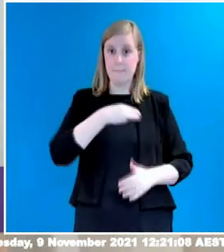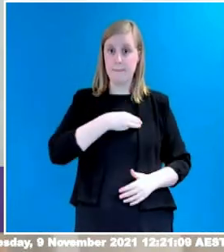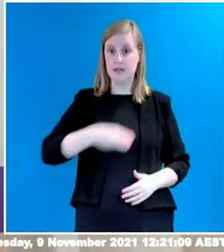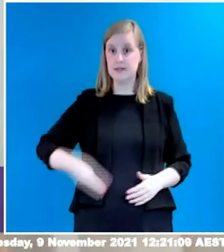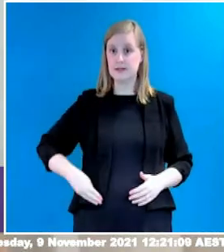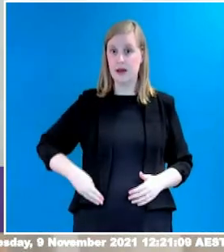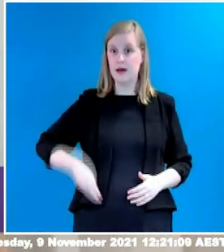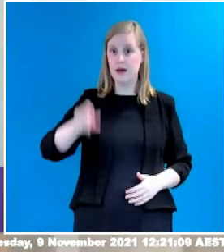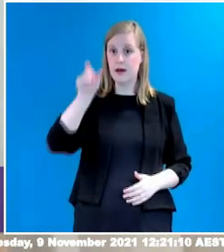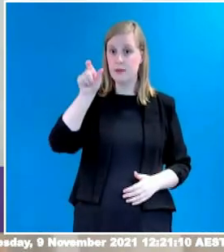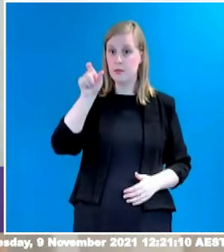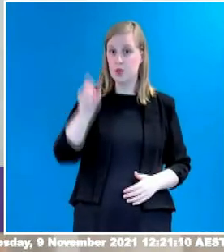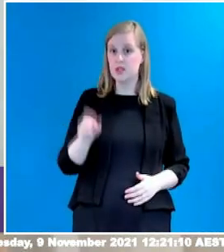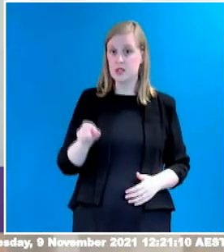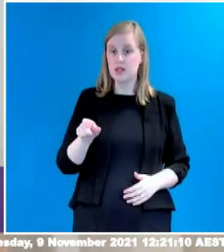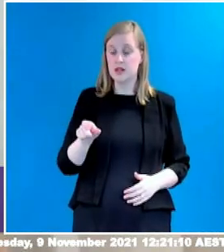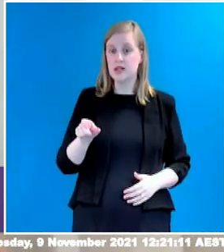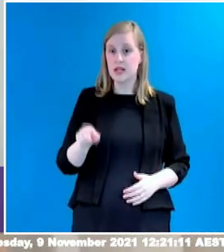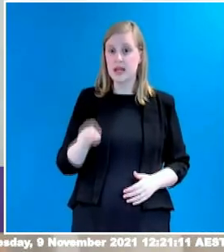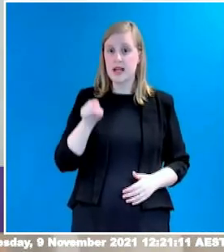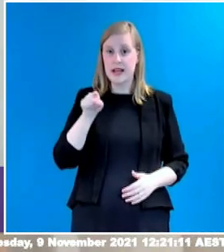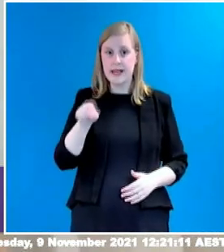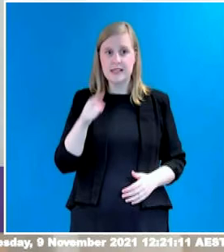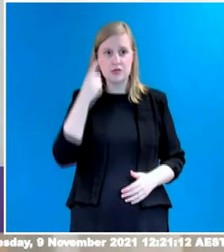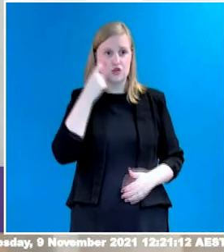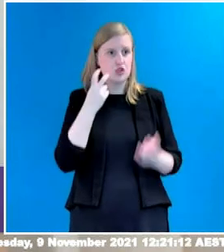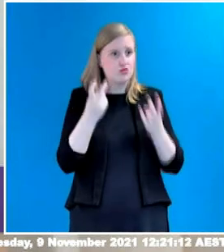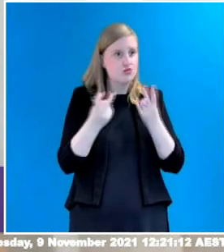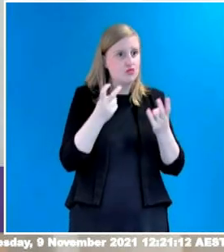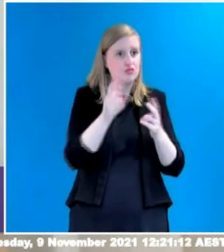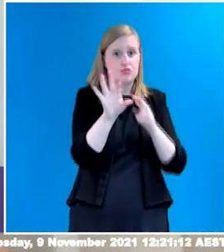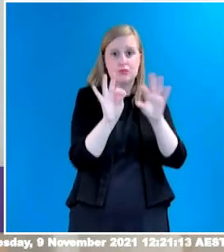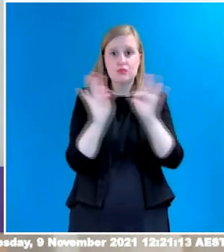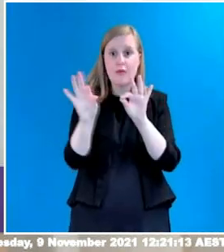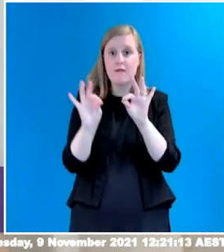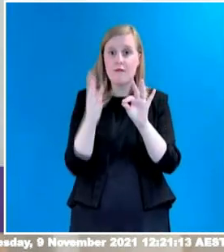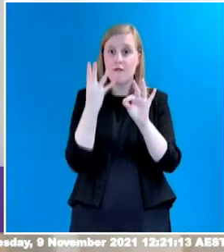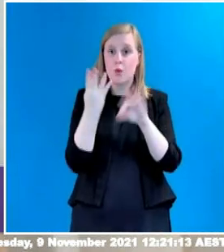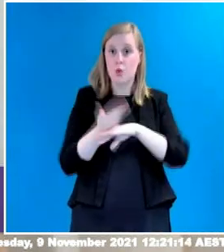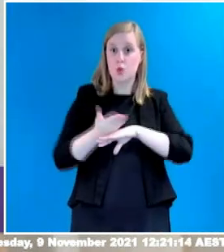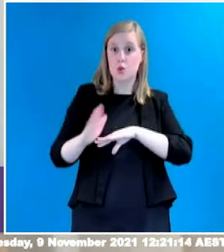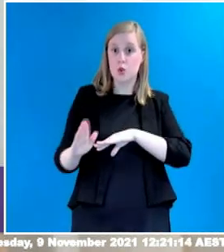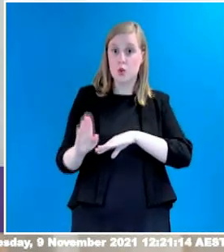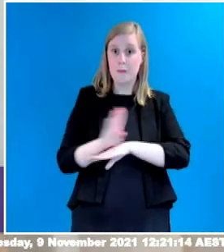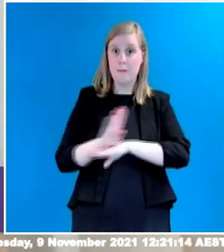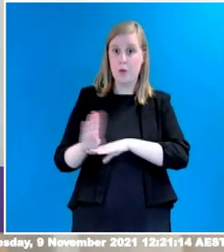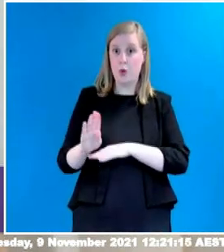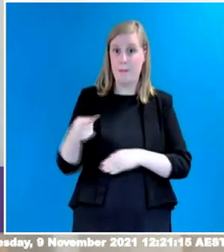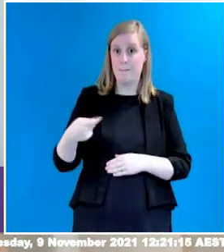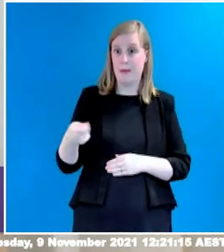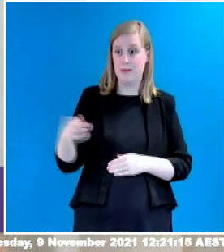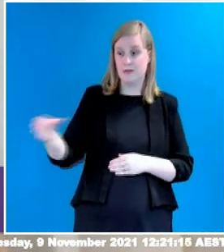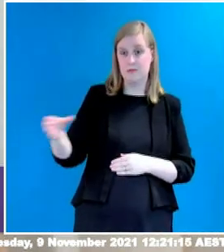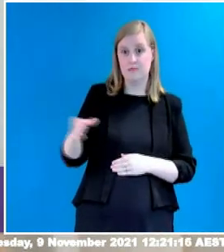process of identifying four new board members for the NDIA, a disability-specific board.